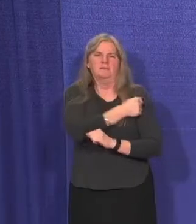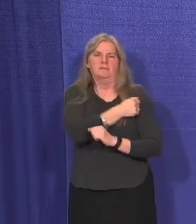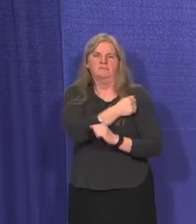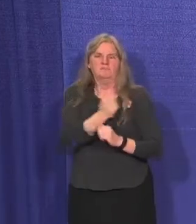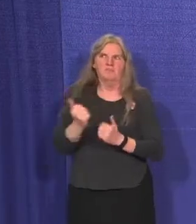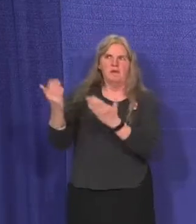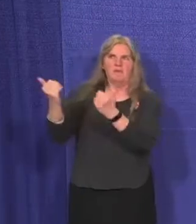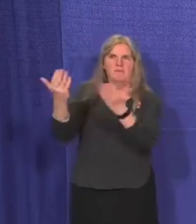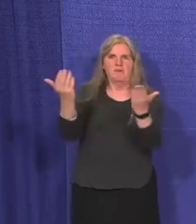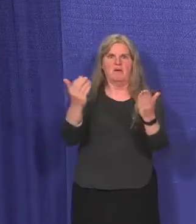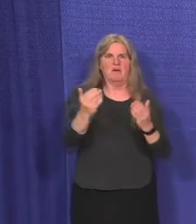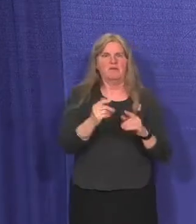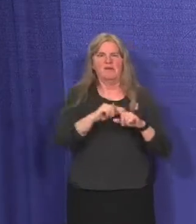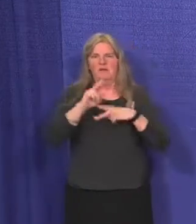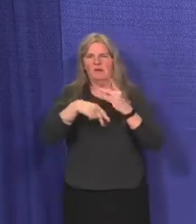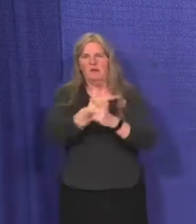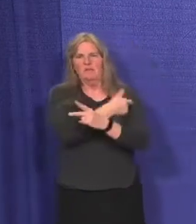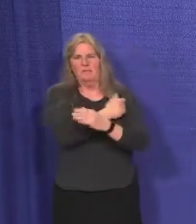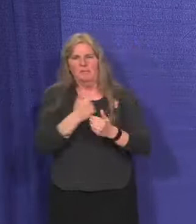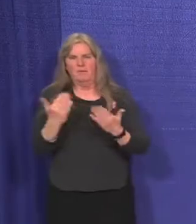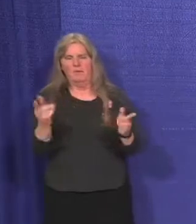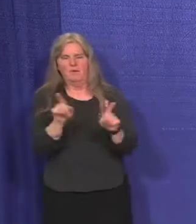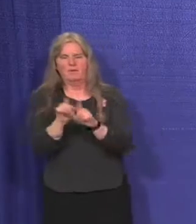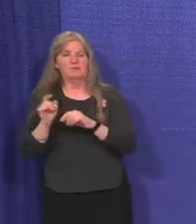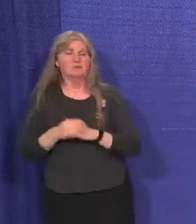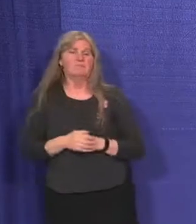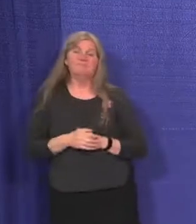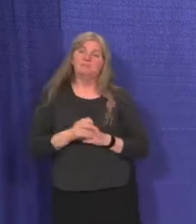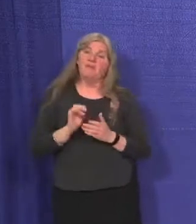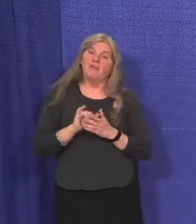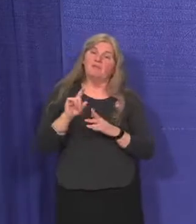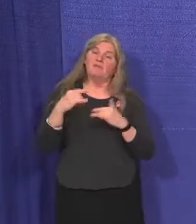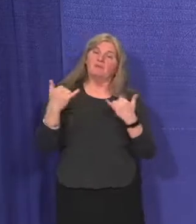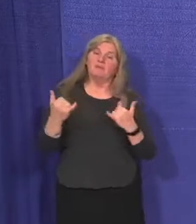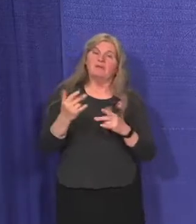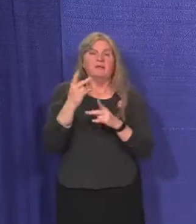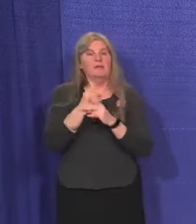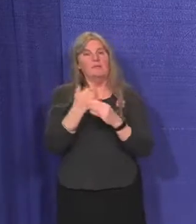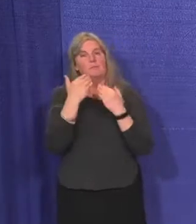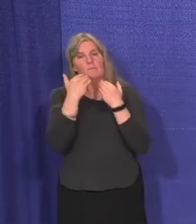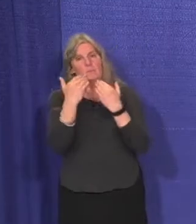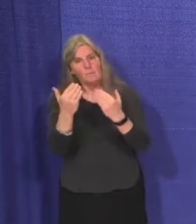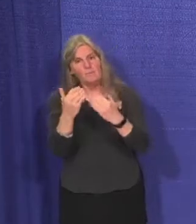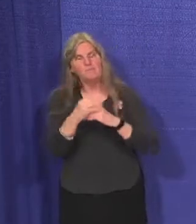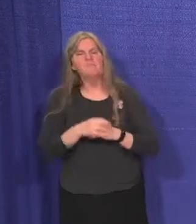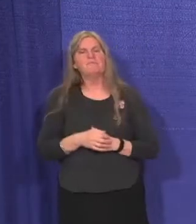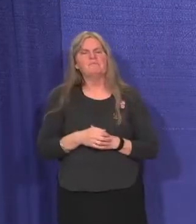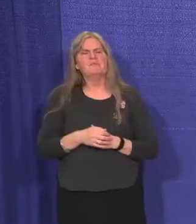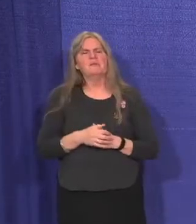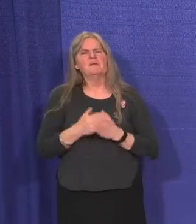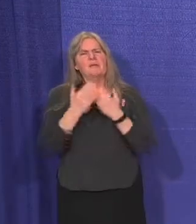up kids with pertussis immunization, and look after